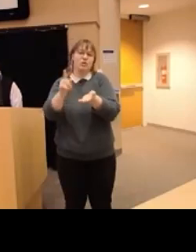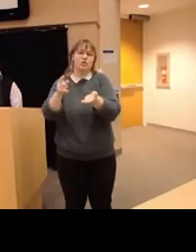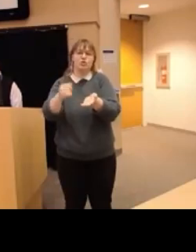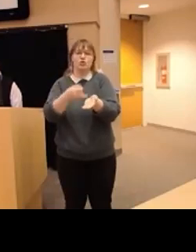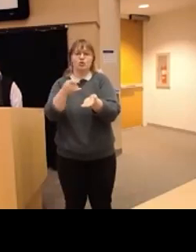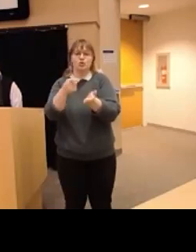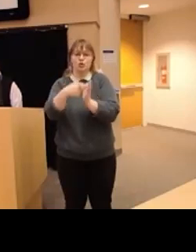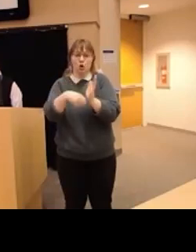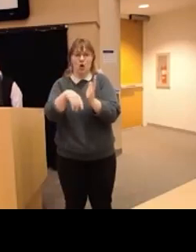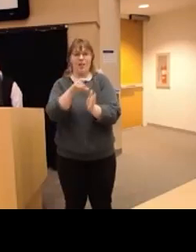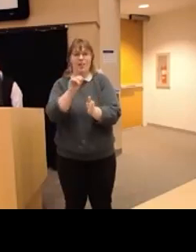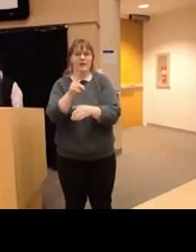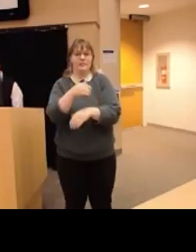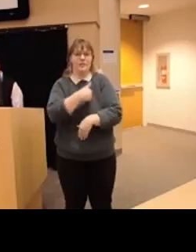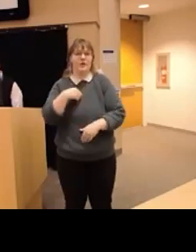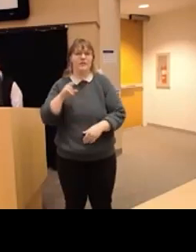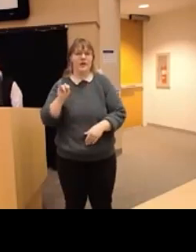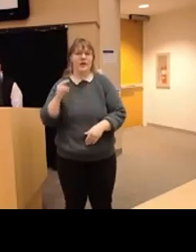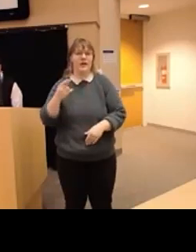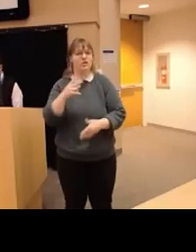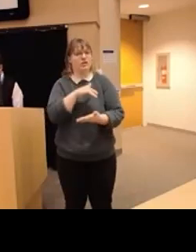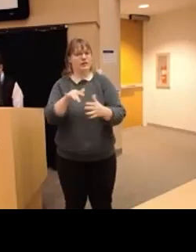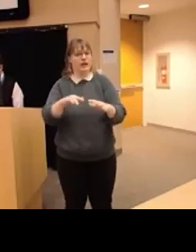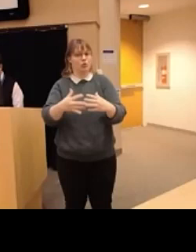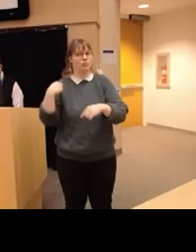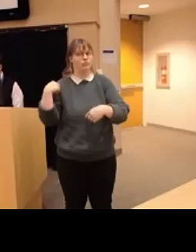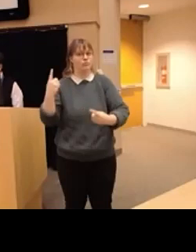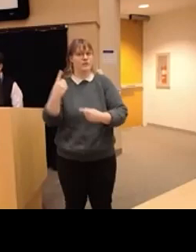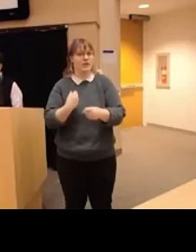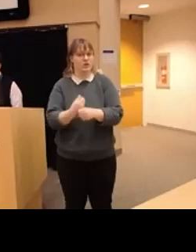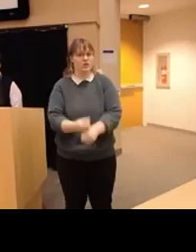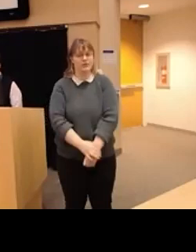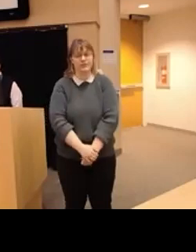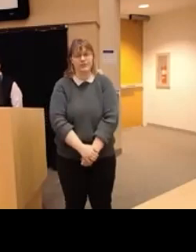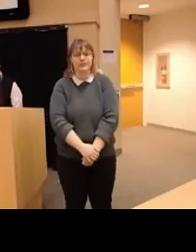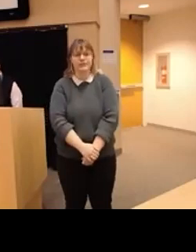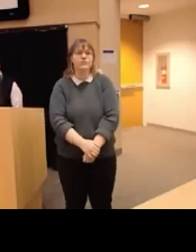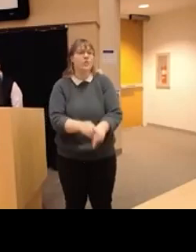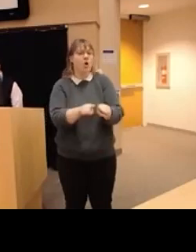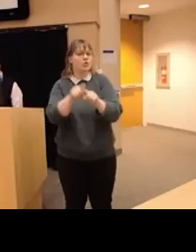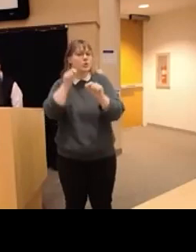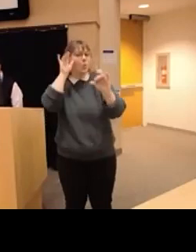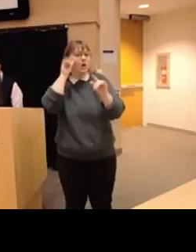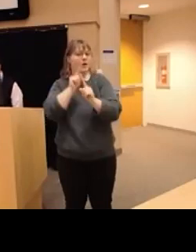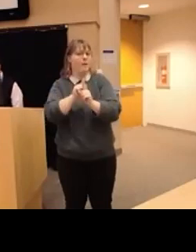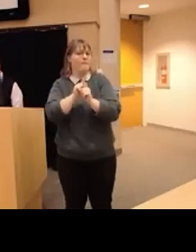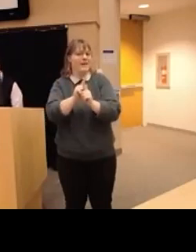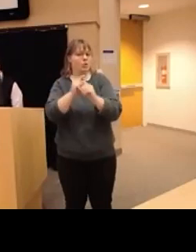group through uh through over the years as well he also has been a wonderful mentor to countless